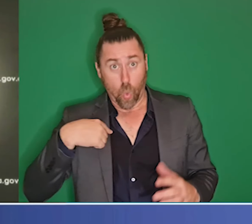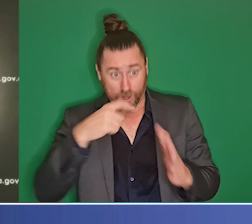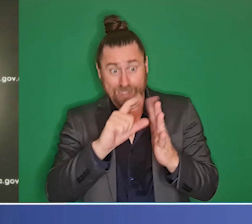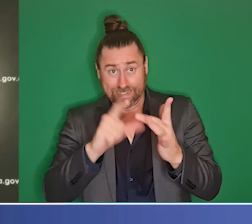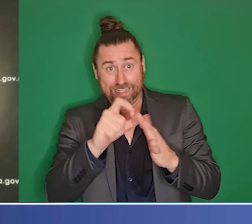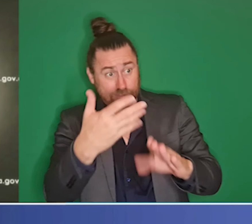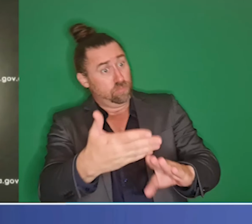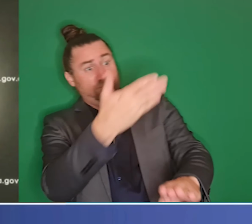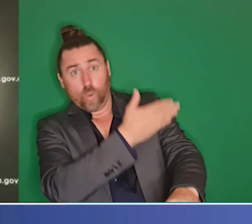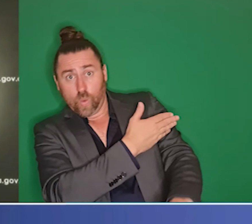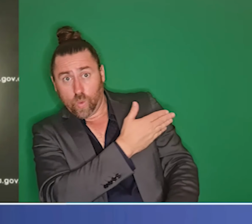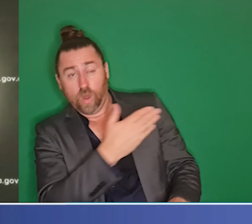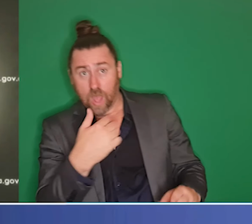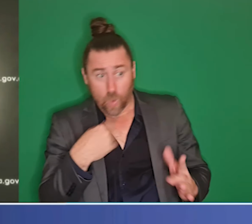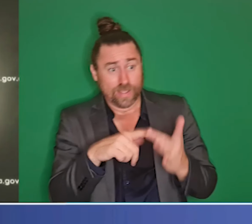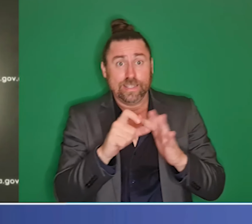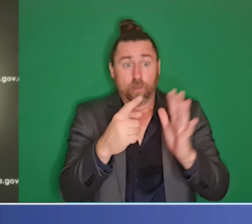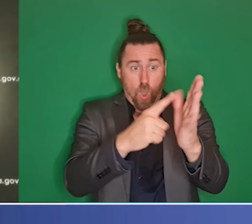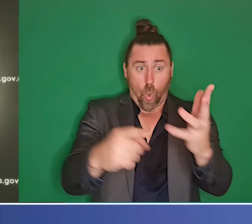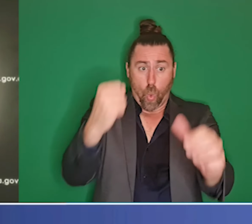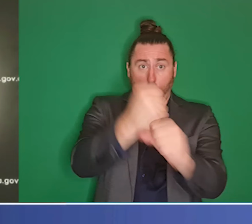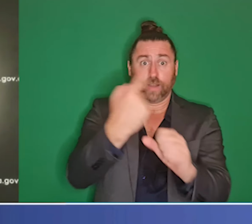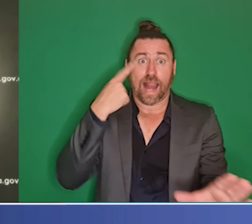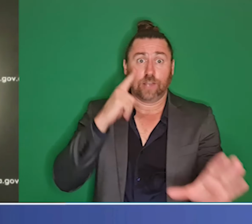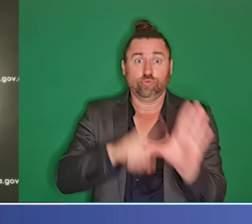We were in the market in August of last year.